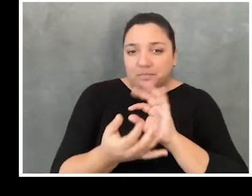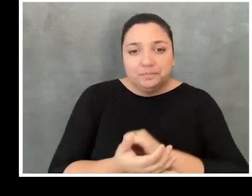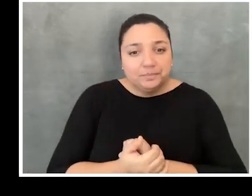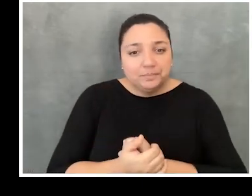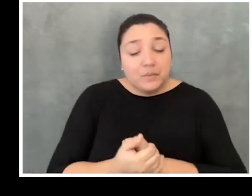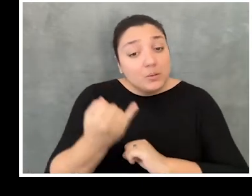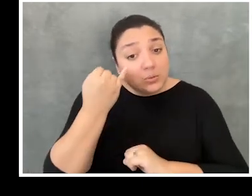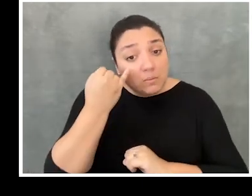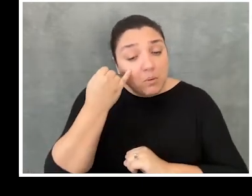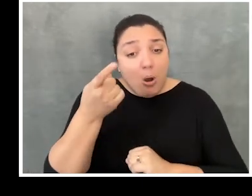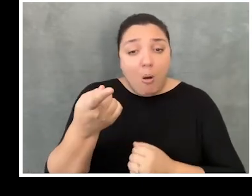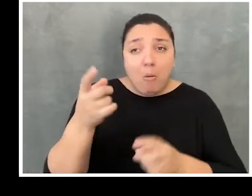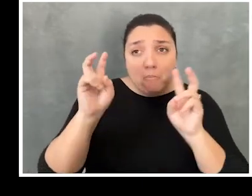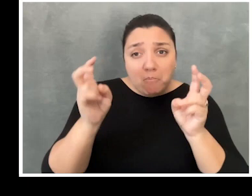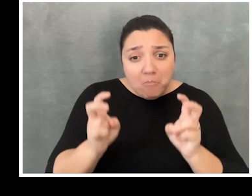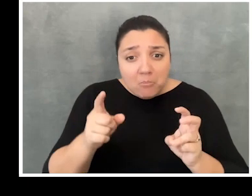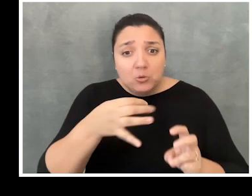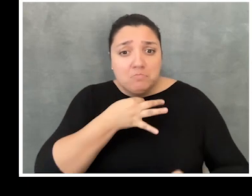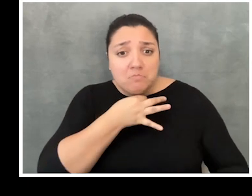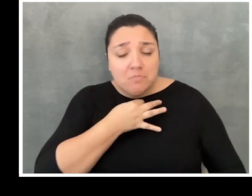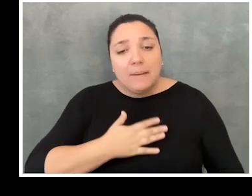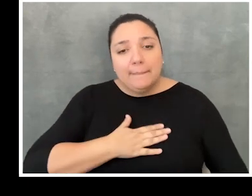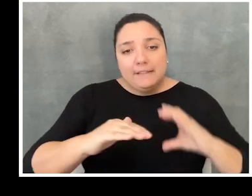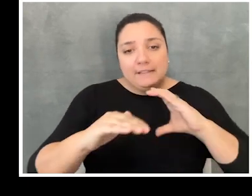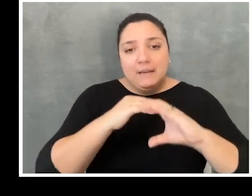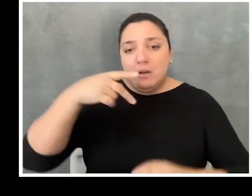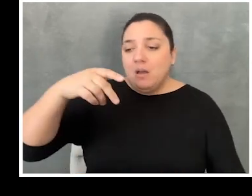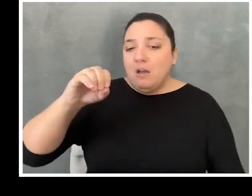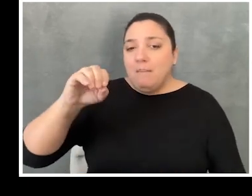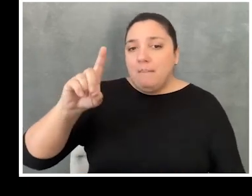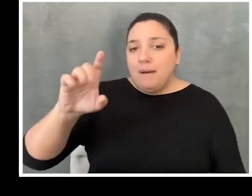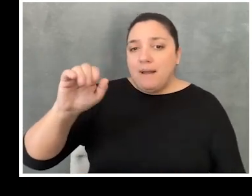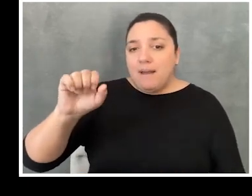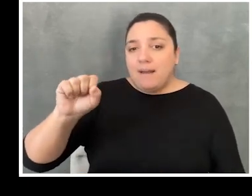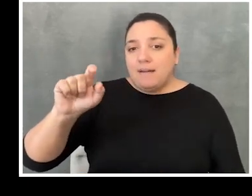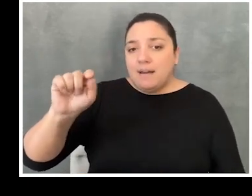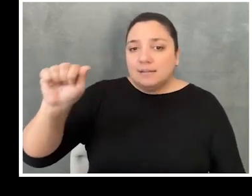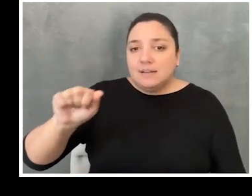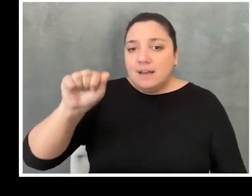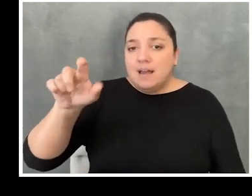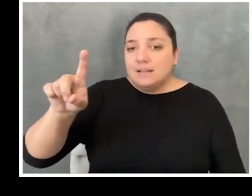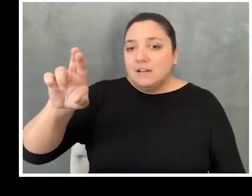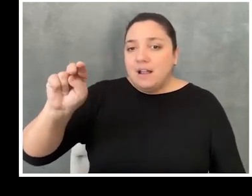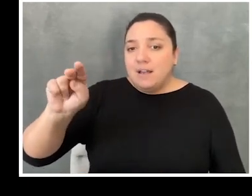If there is a subject you would like us to discuss, please email podcast@drny.org